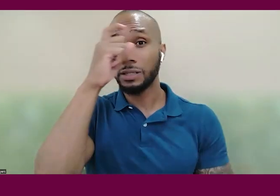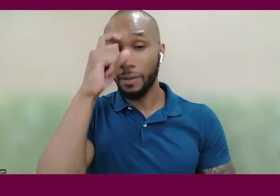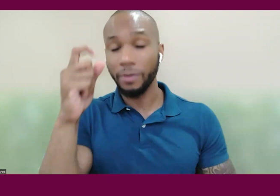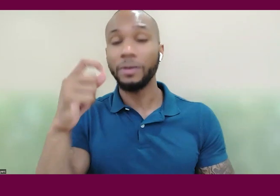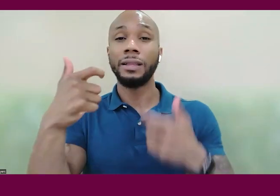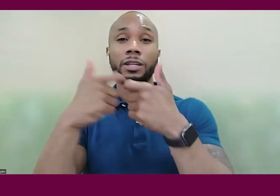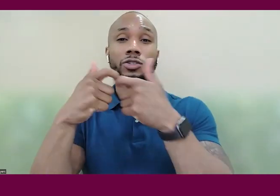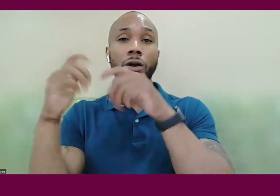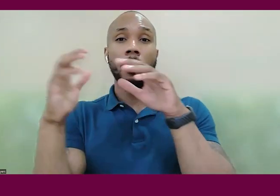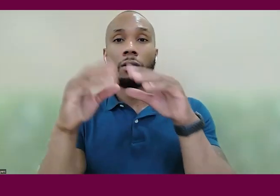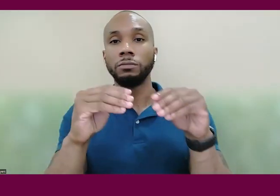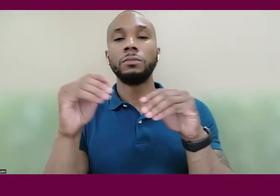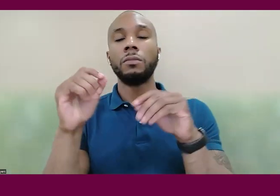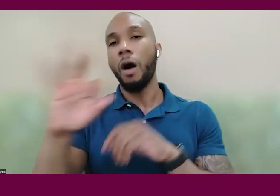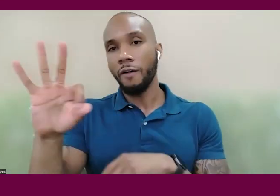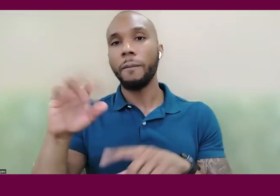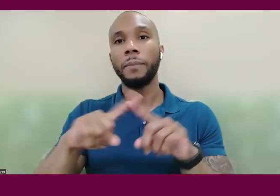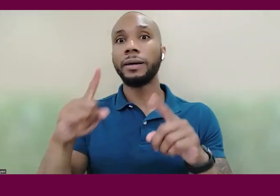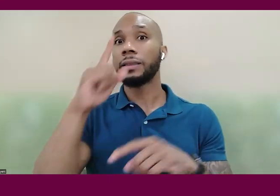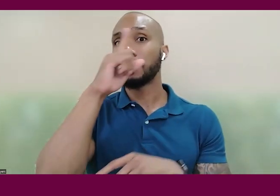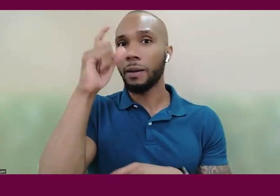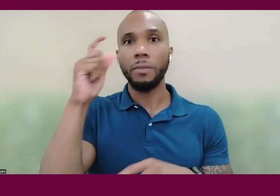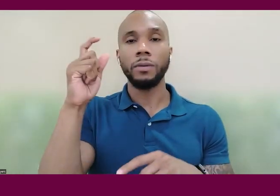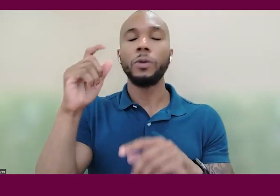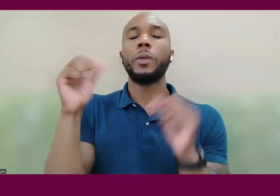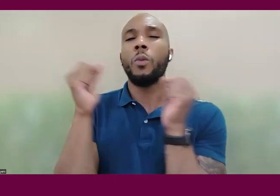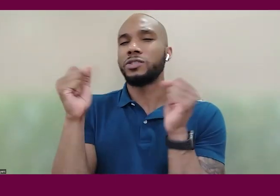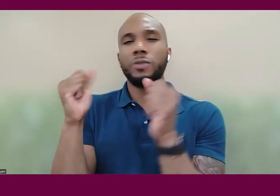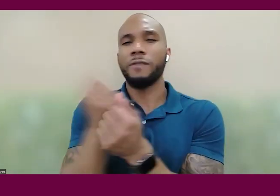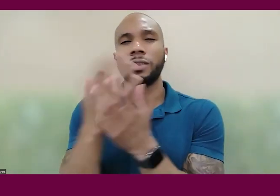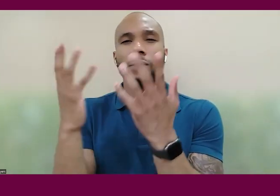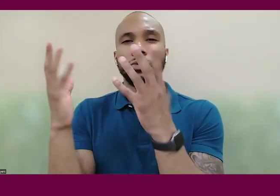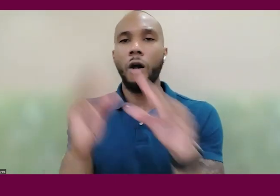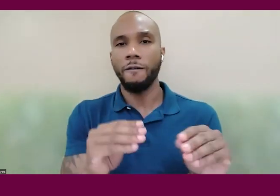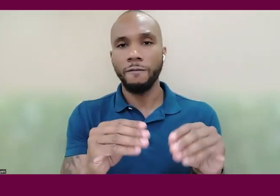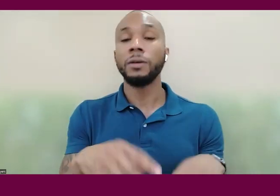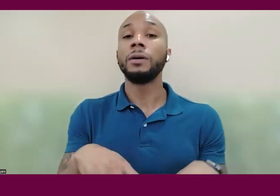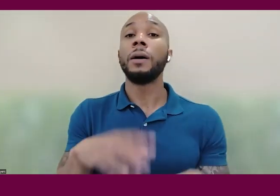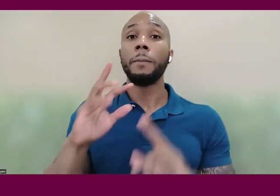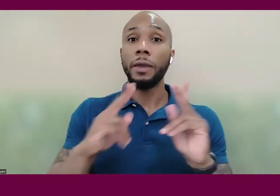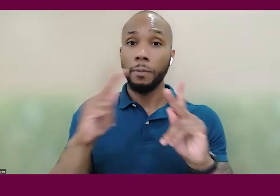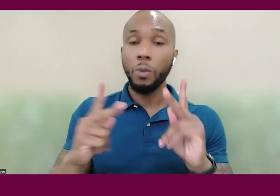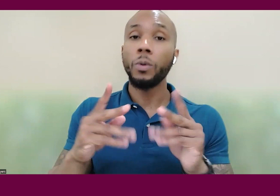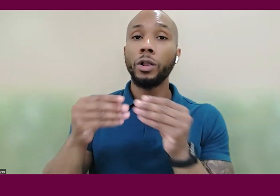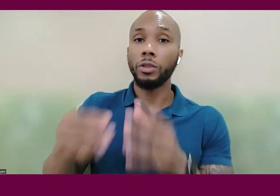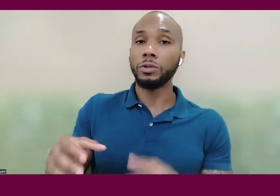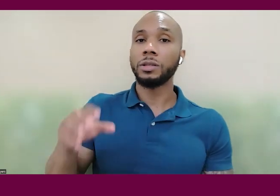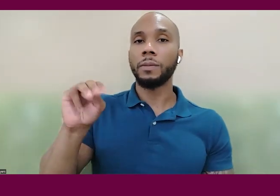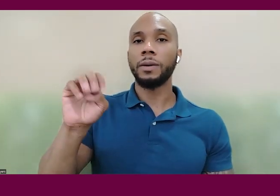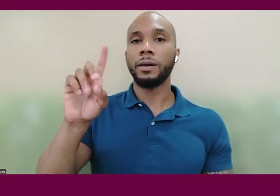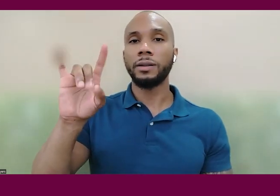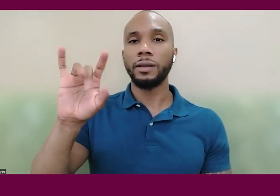In the winter, they don't, but in the summer, everybody got their stuff turned off. We're dealing with an issue where people are losing their Medicaid left and right and don't